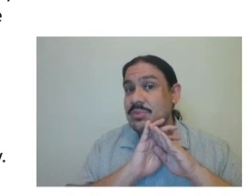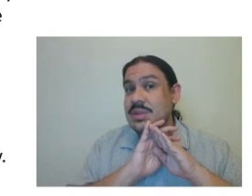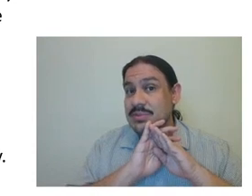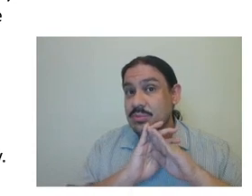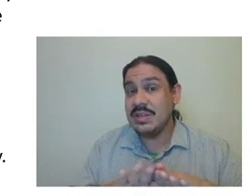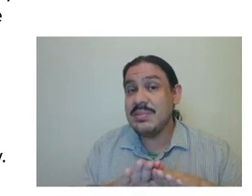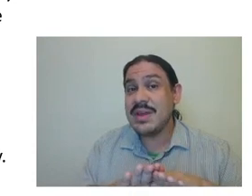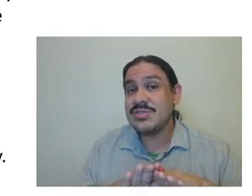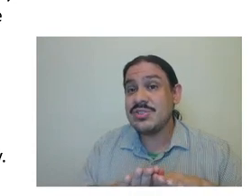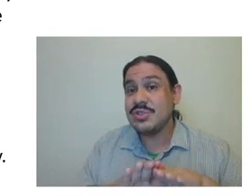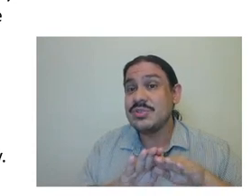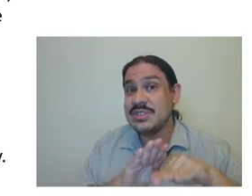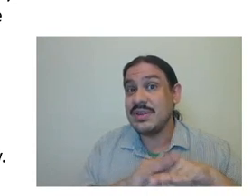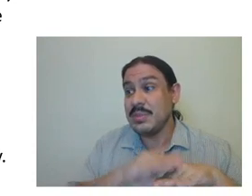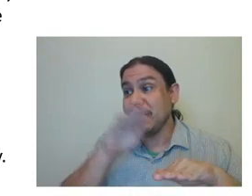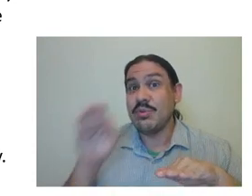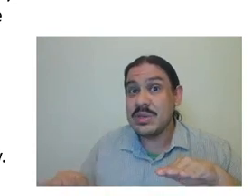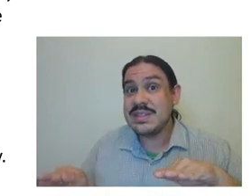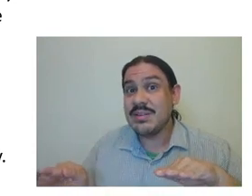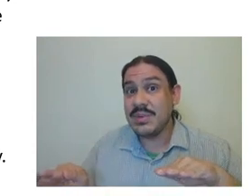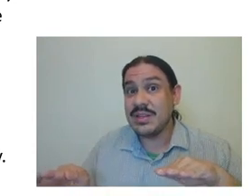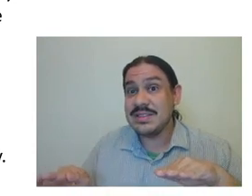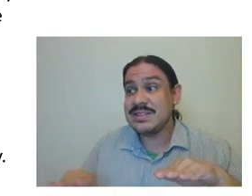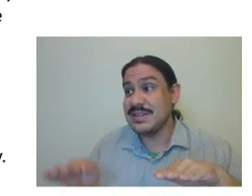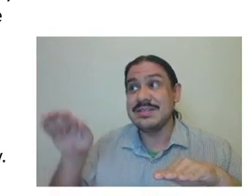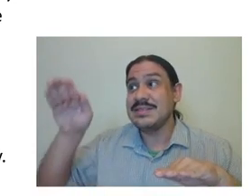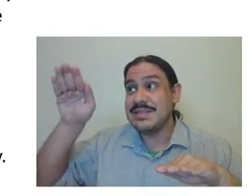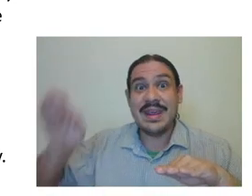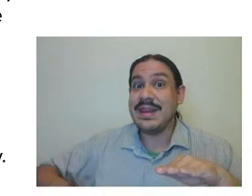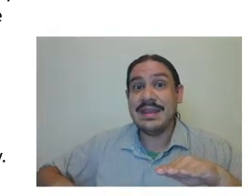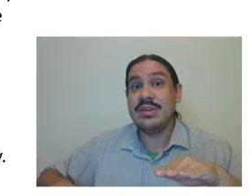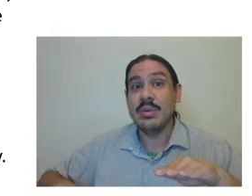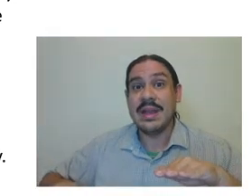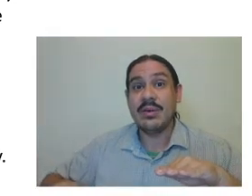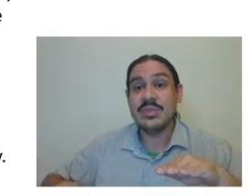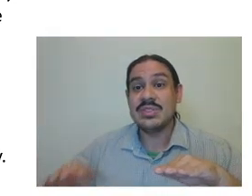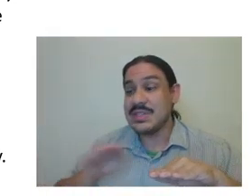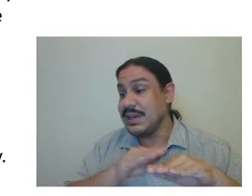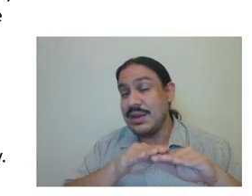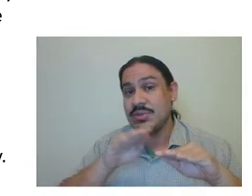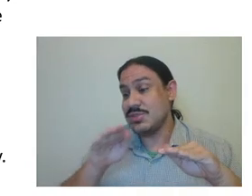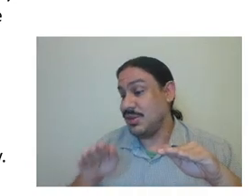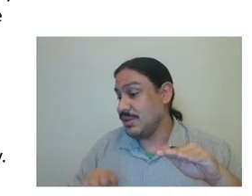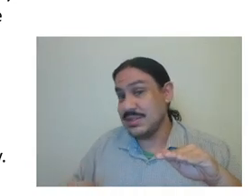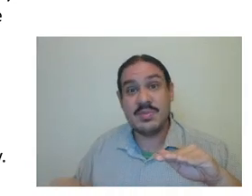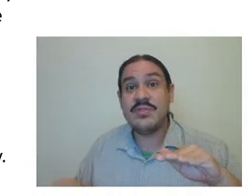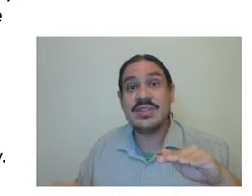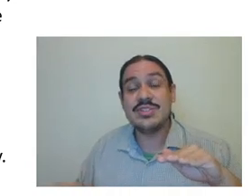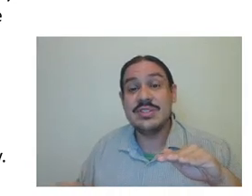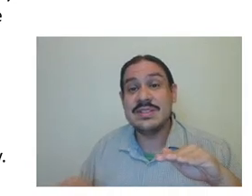spoken languages for this and because it's their language users of